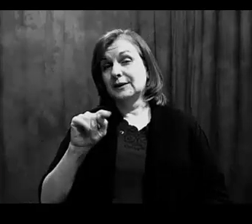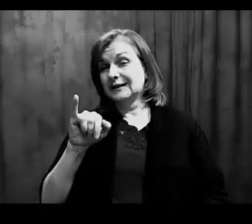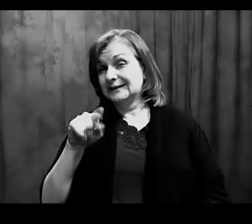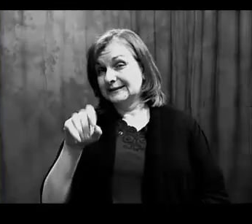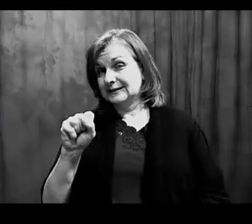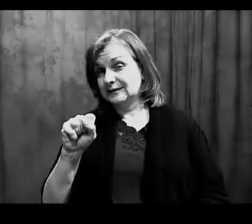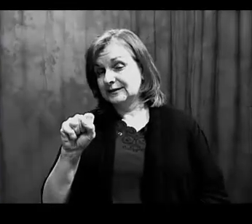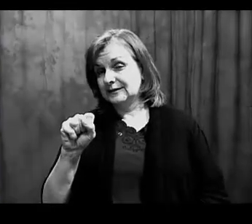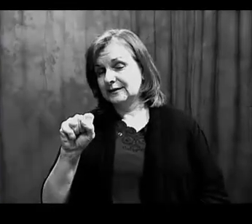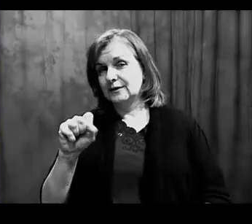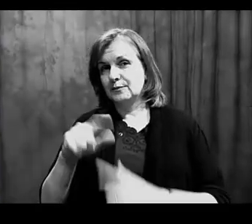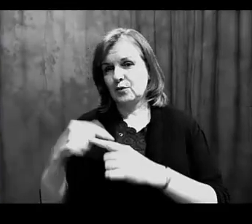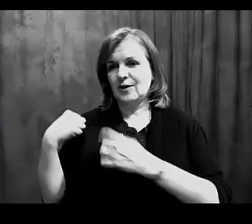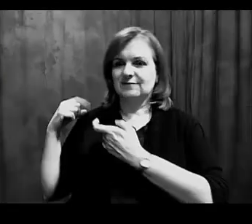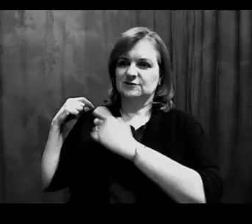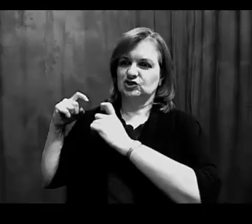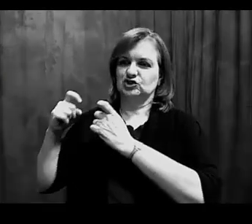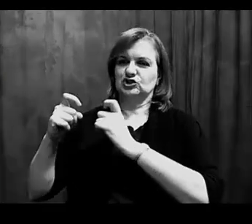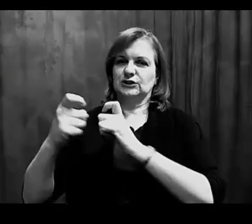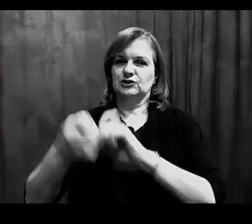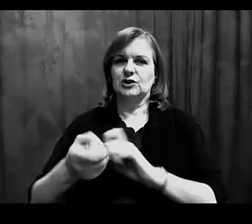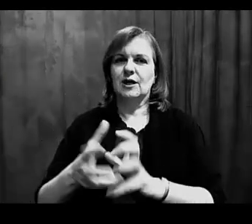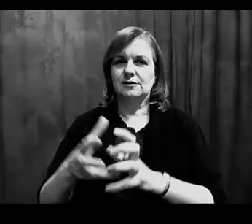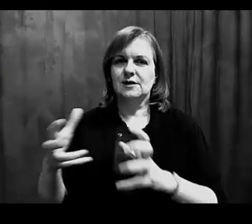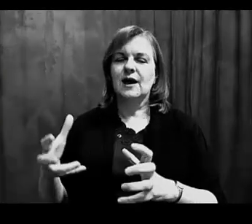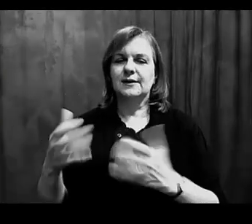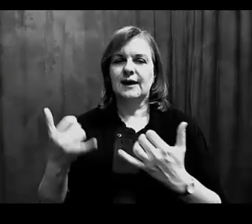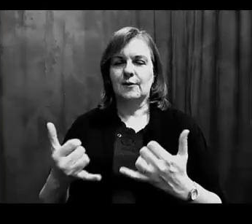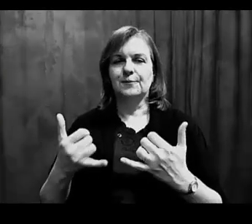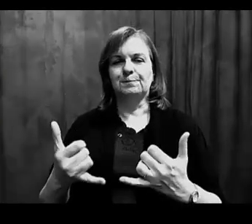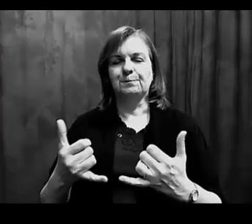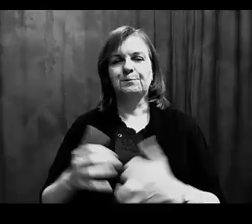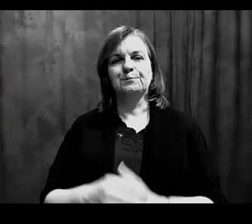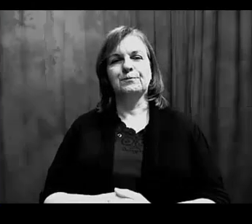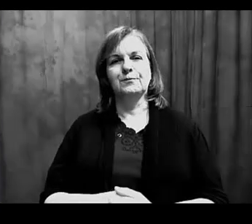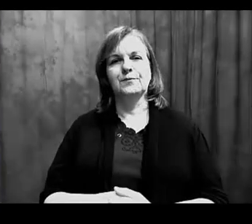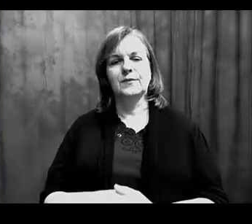but we have moved pretty far along the animal tree at this point